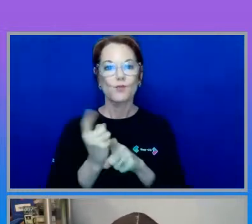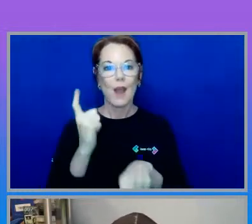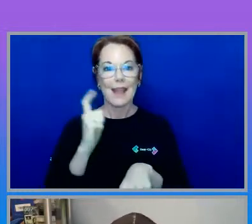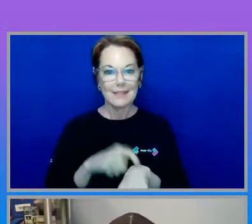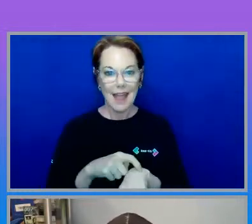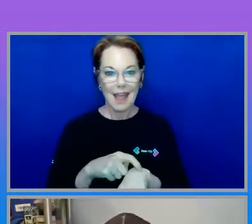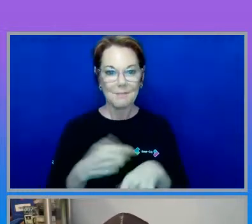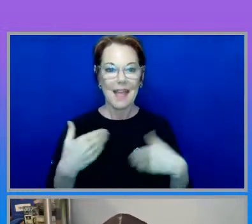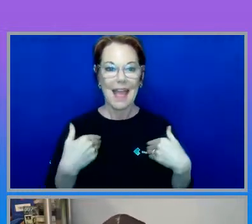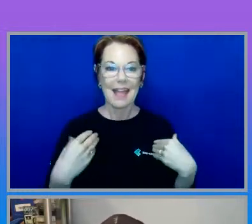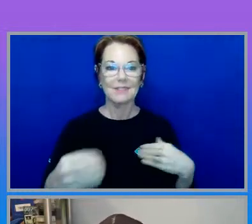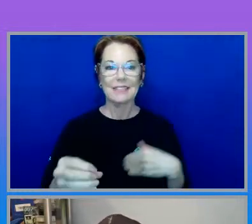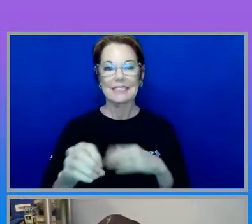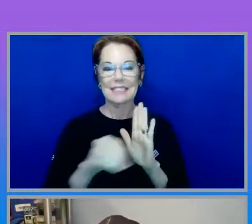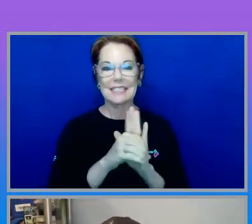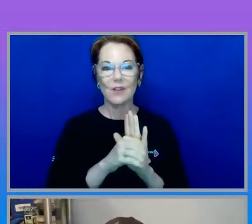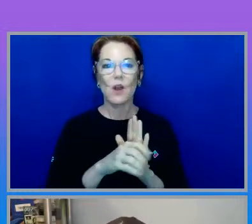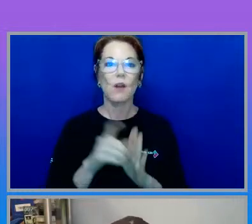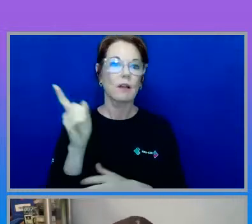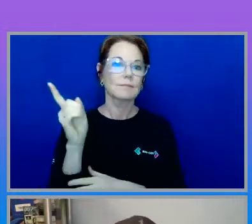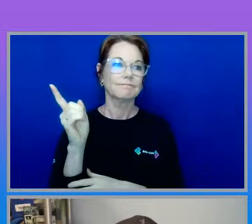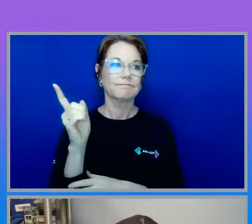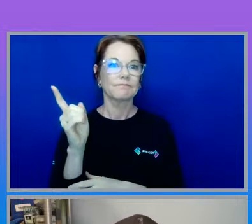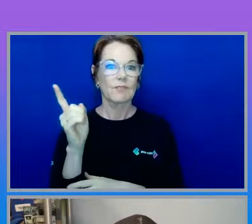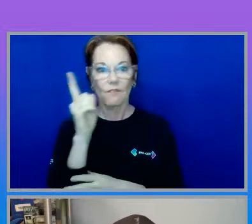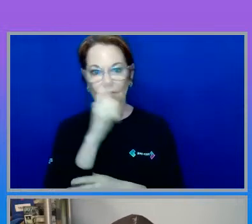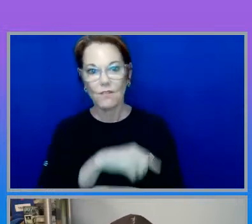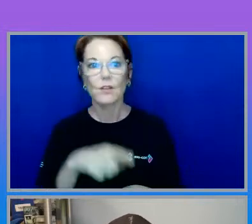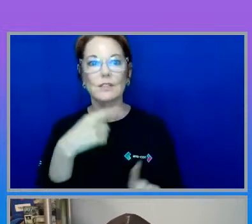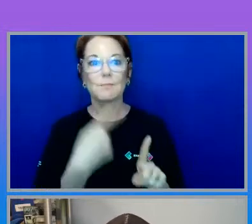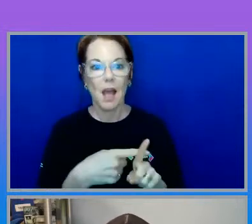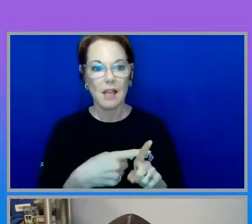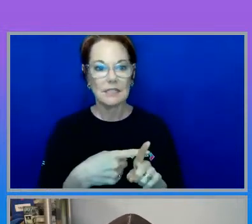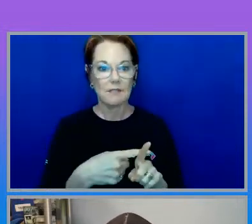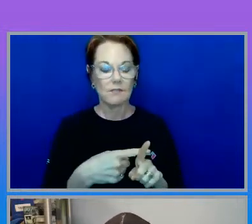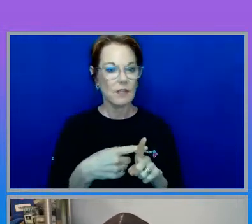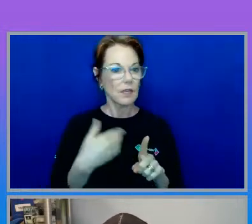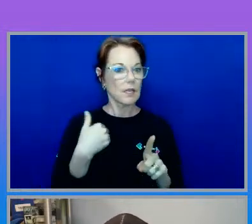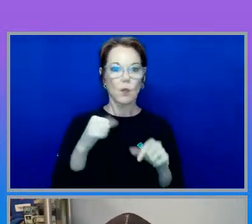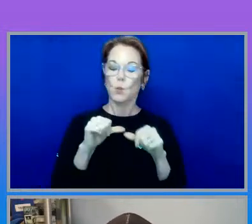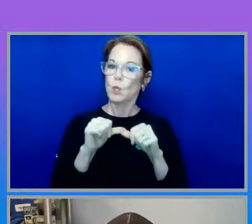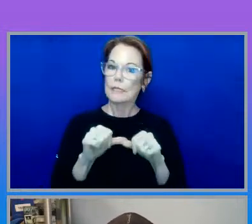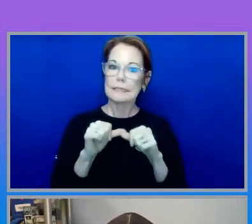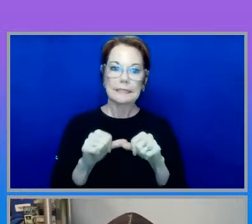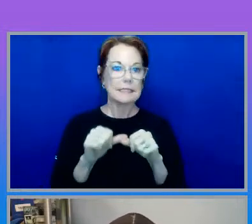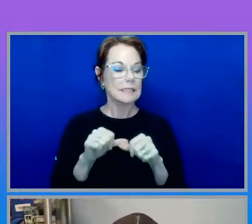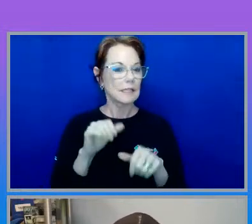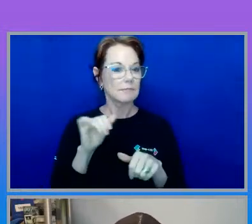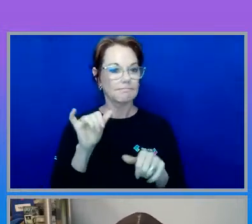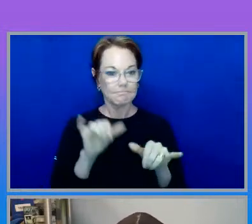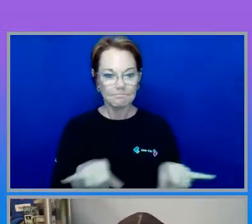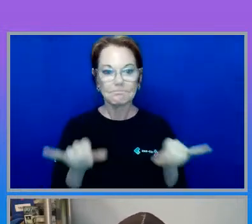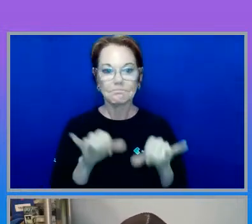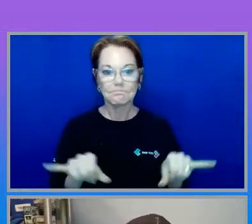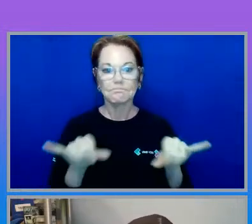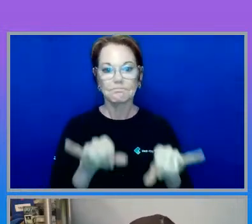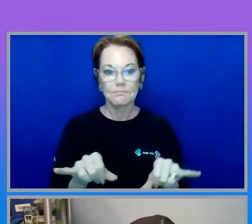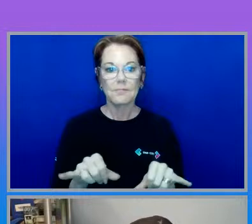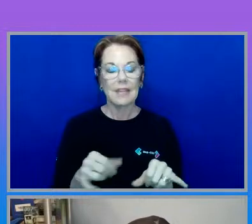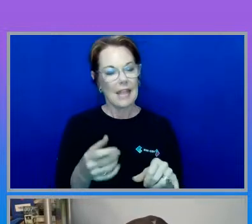have zero false positives. The feedback is consistent throughout the toolchain, and it's presented in a way which